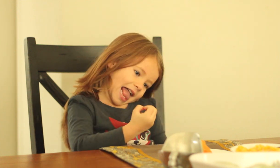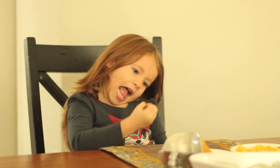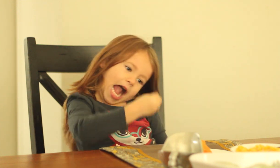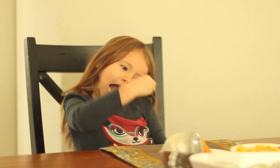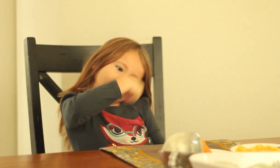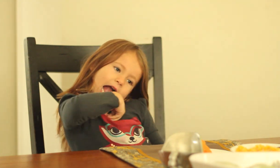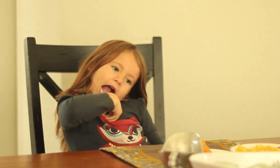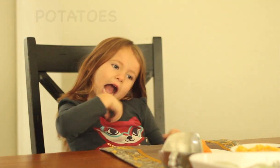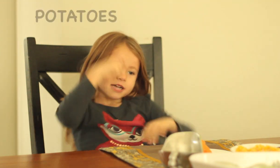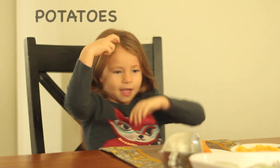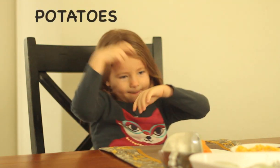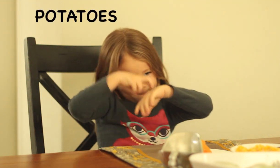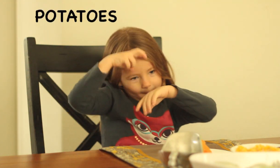Please give me the potatoes.